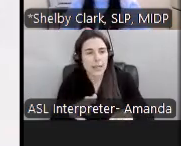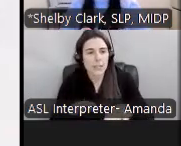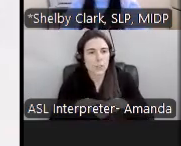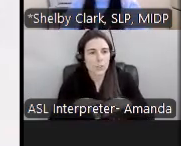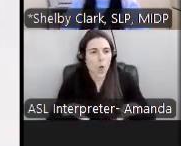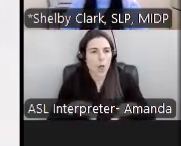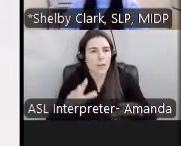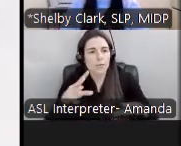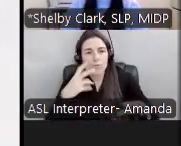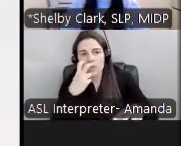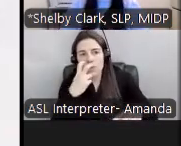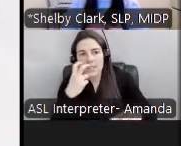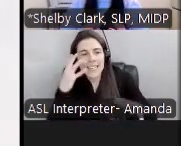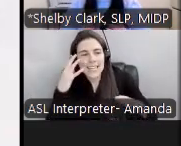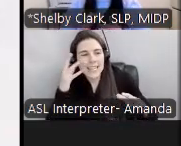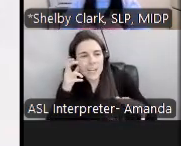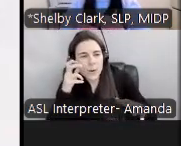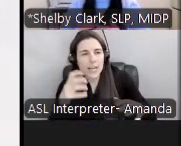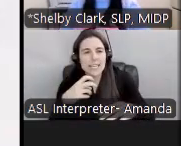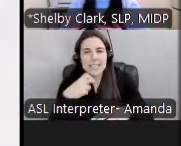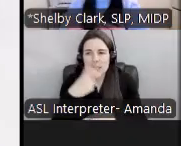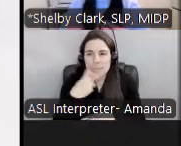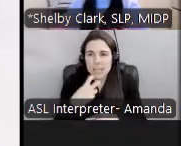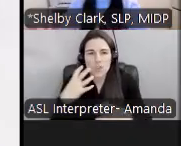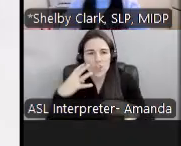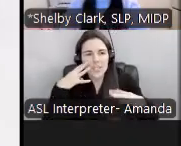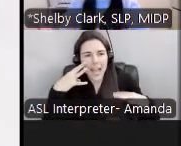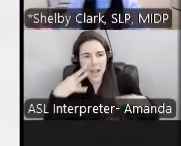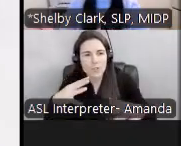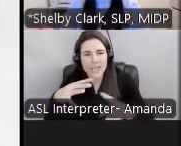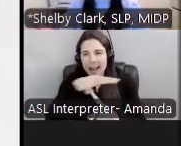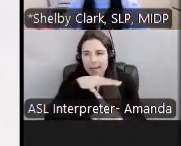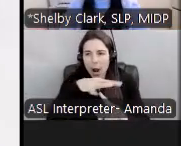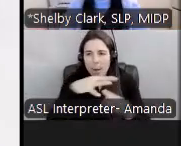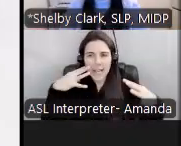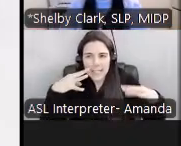and environmental sounds, incidentally throughout daily routines.